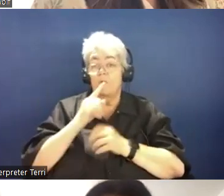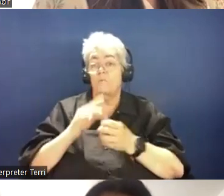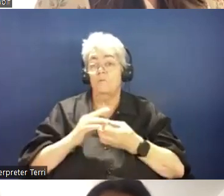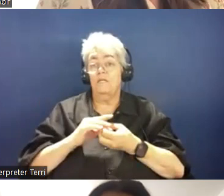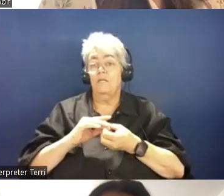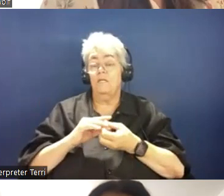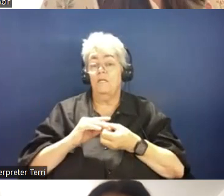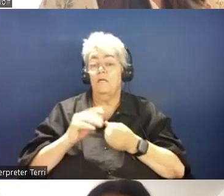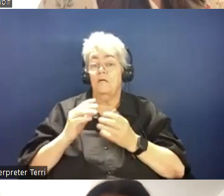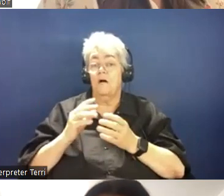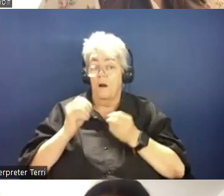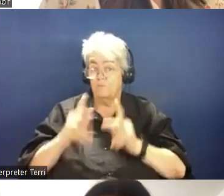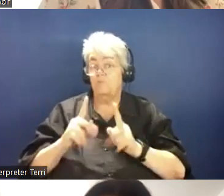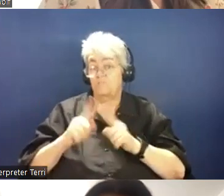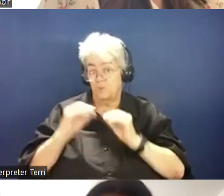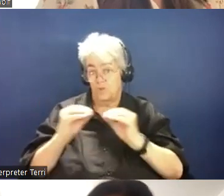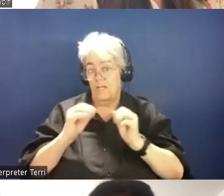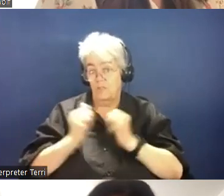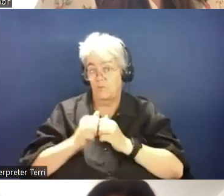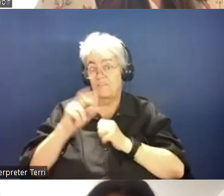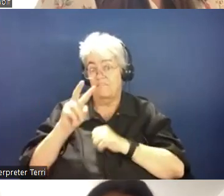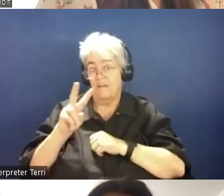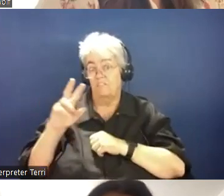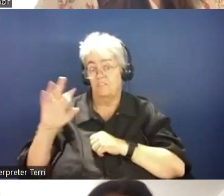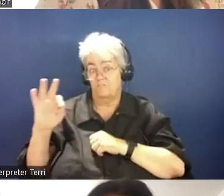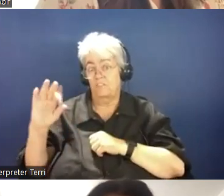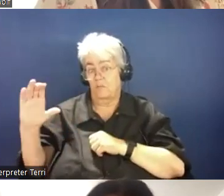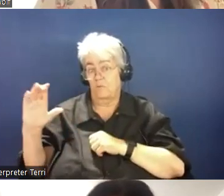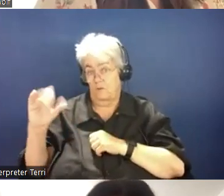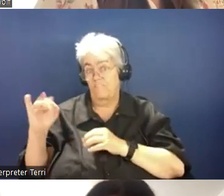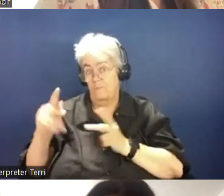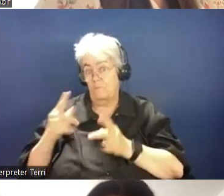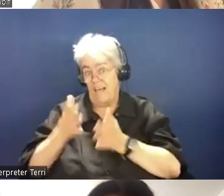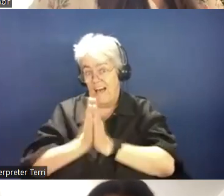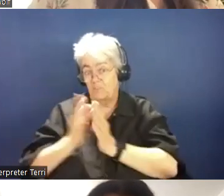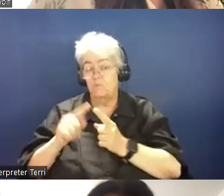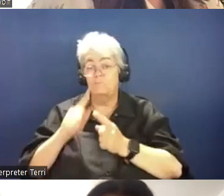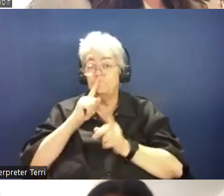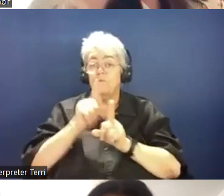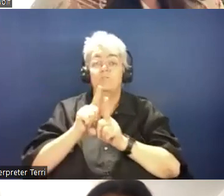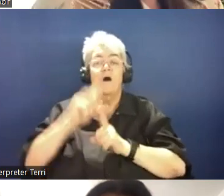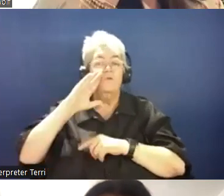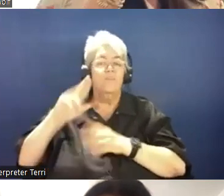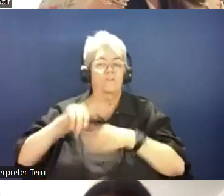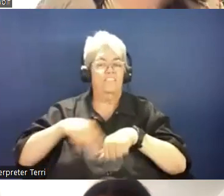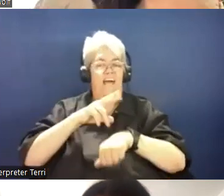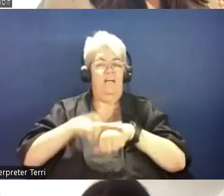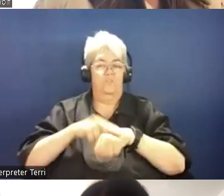Free in in case you are getting questions. As well as I know that there are national organizations who offer the training as well.